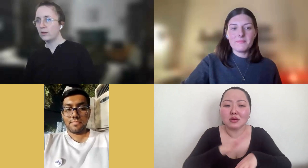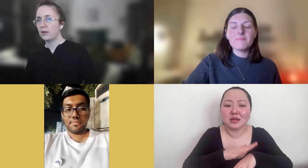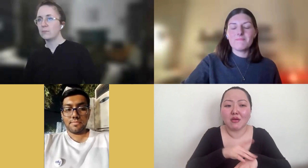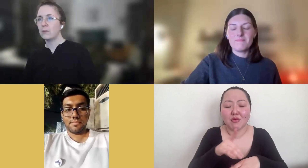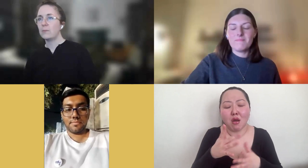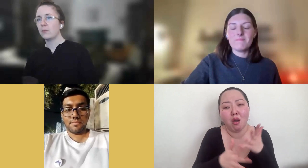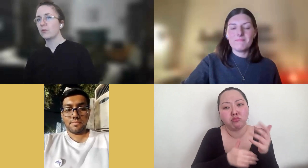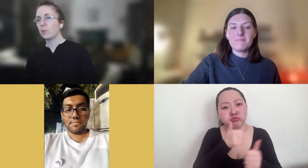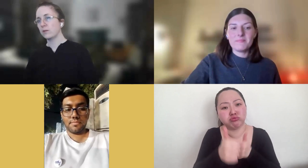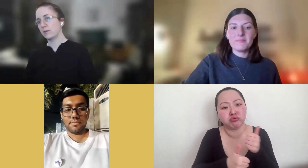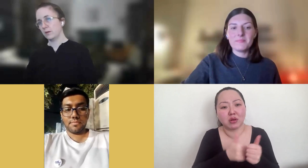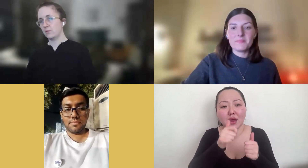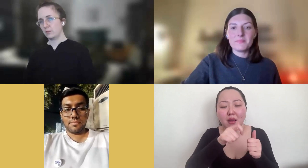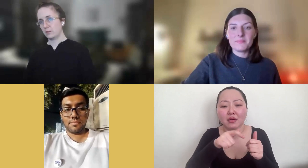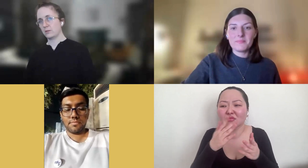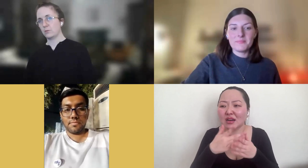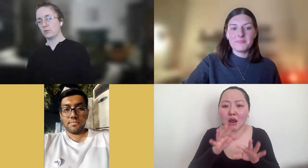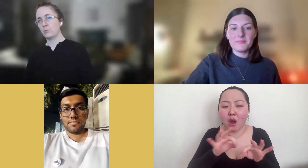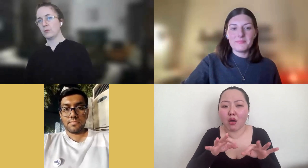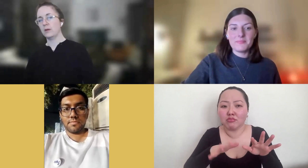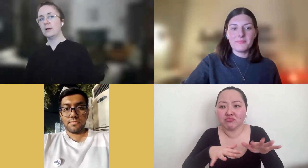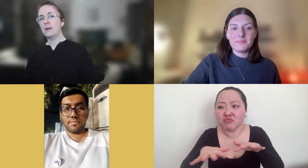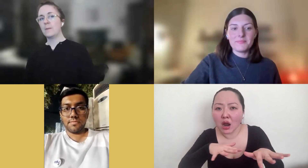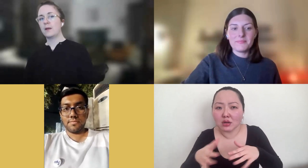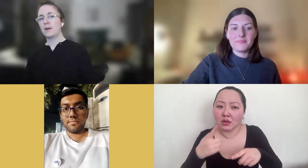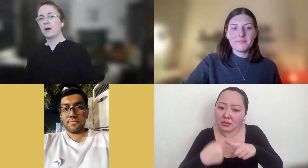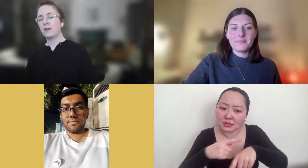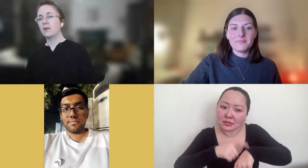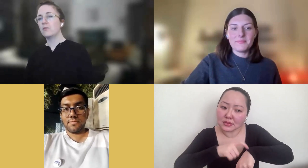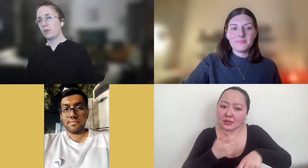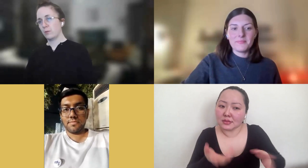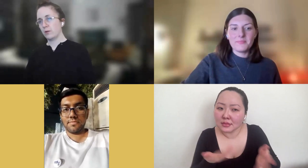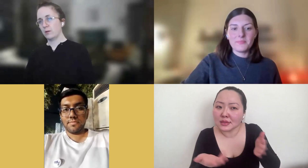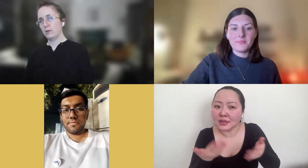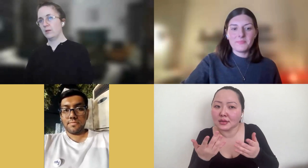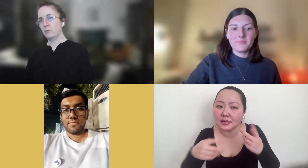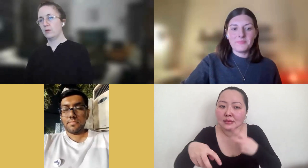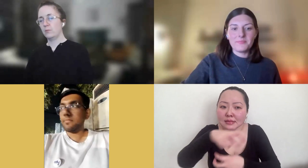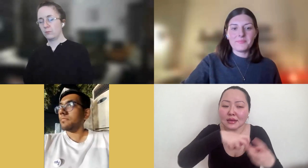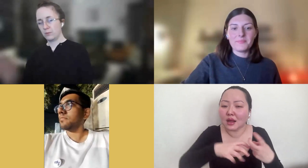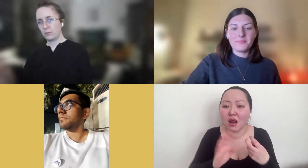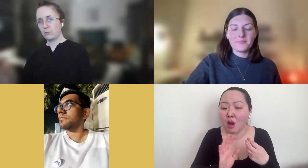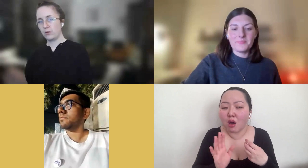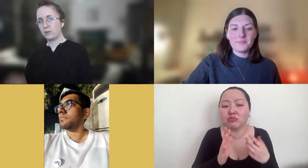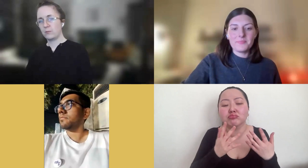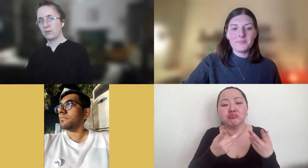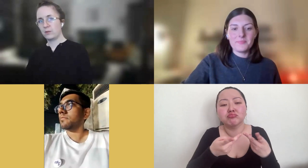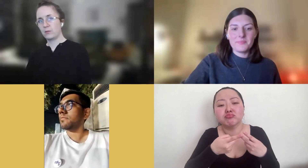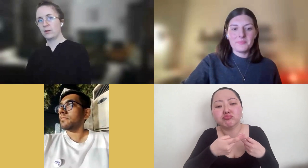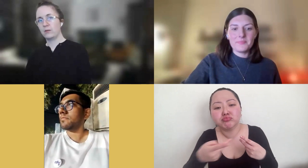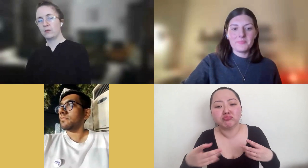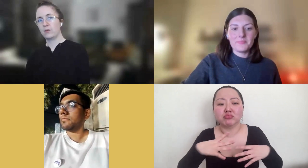it. Maybe that was the work to some degree but I love Fabrica in Brighton. Pro tip for anyone